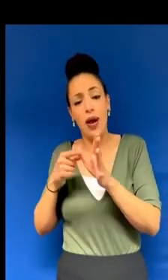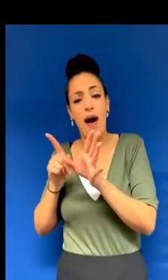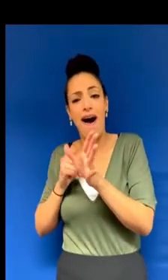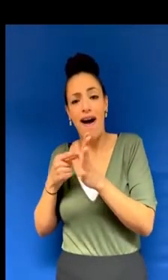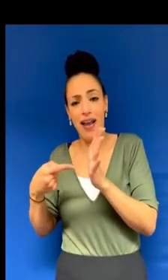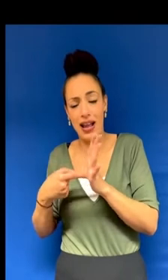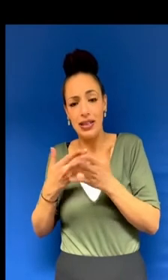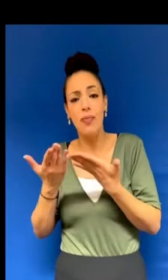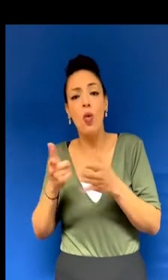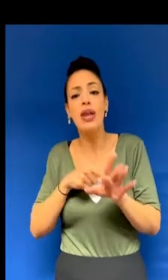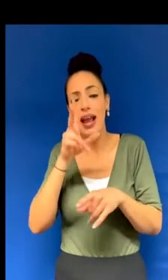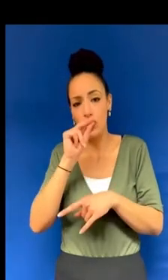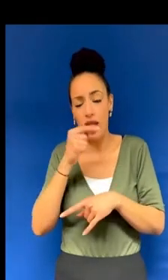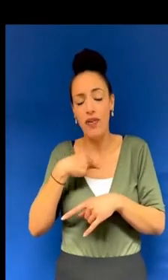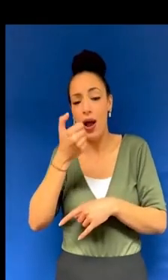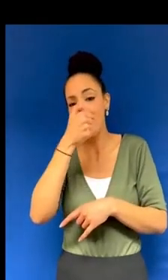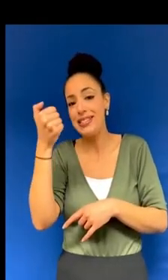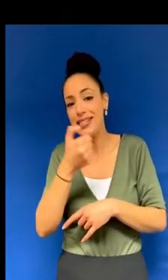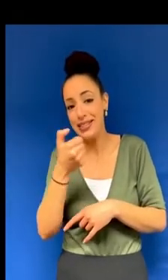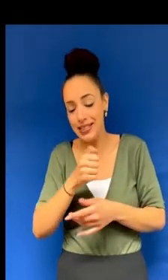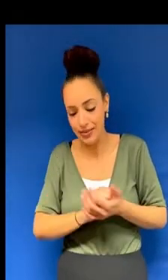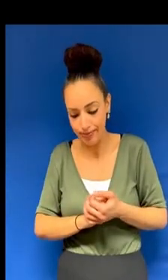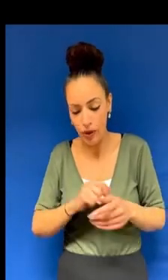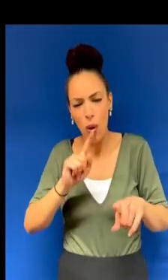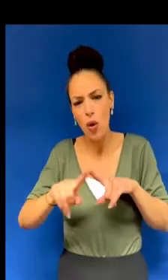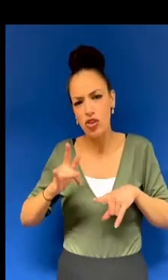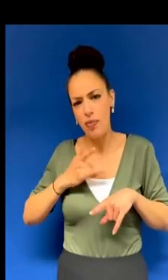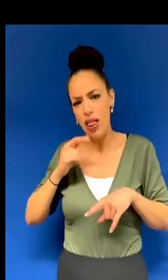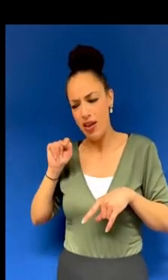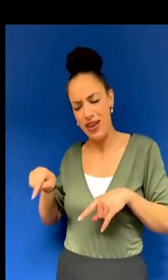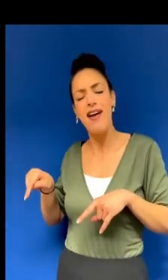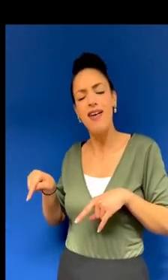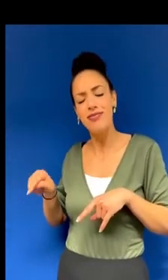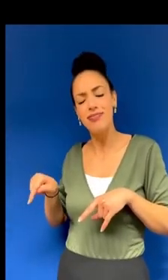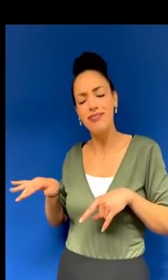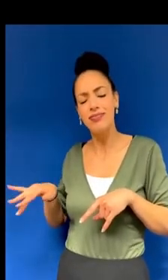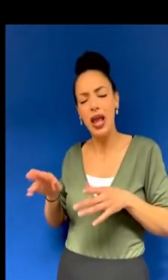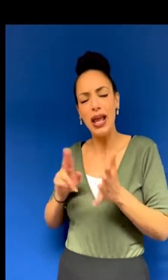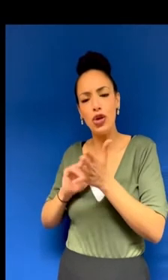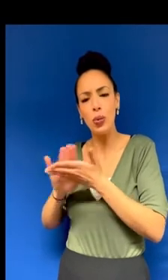in the States. My name is Sarjihan. I'm in Year 12, and I've grown up in Newham my whole life. My